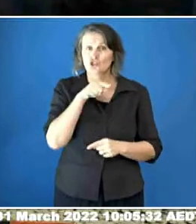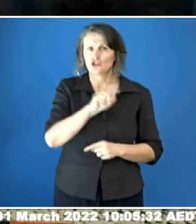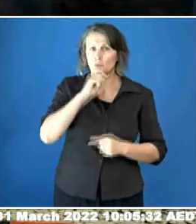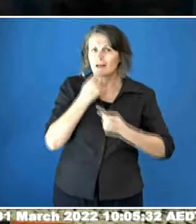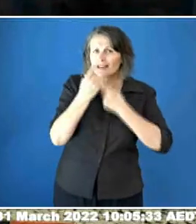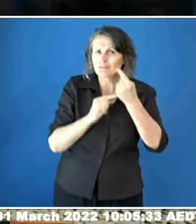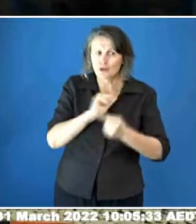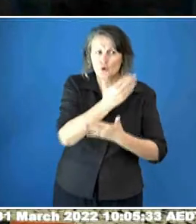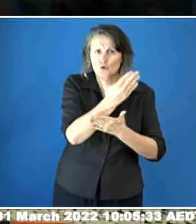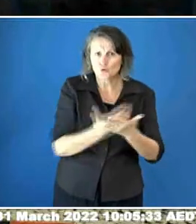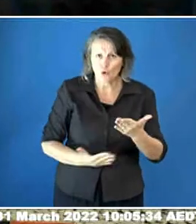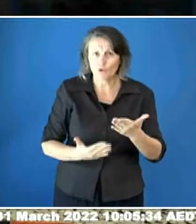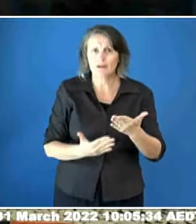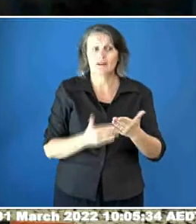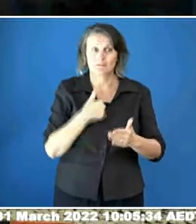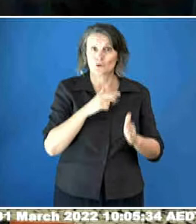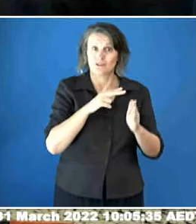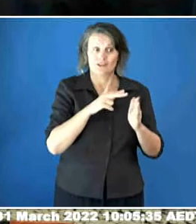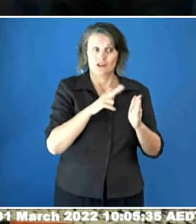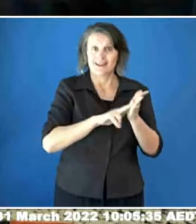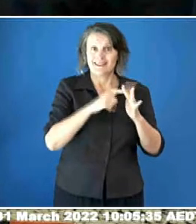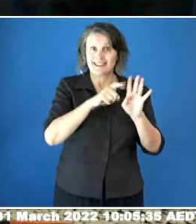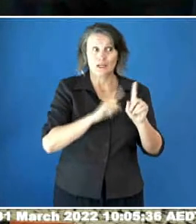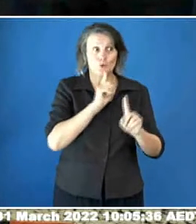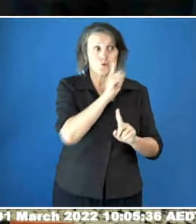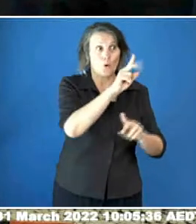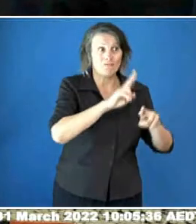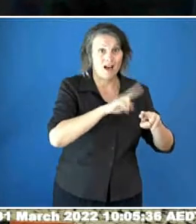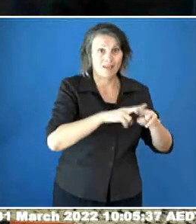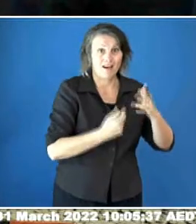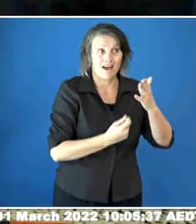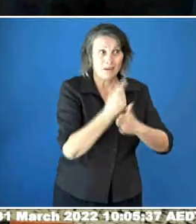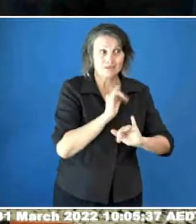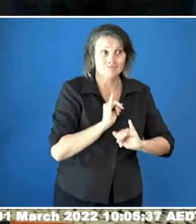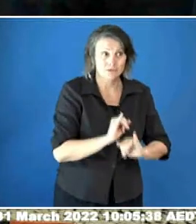notified Anglicare about the assaults, reporting to the police and also Anglicare's